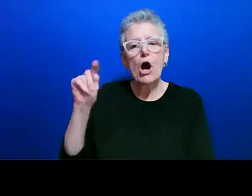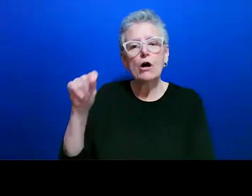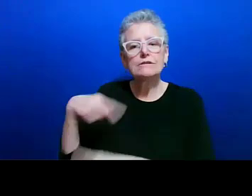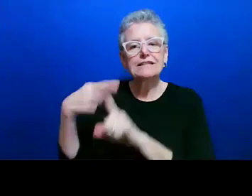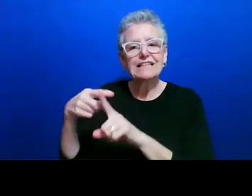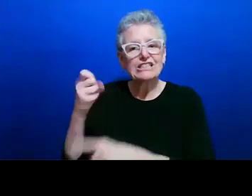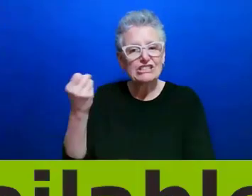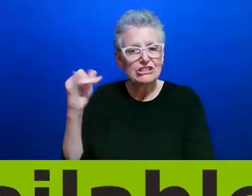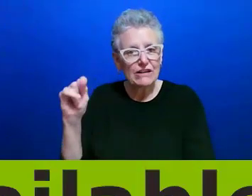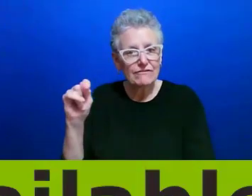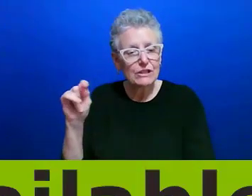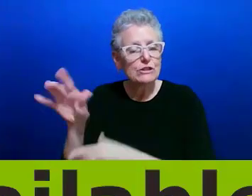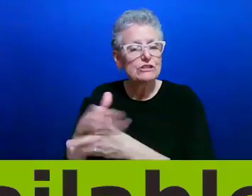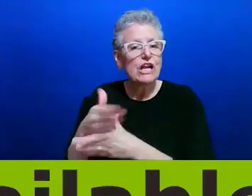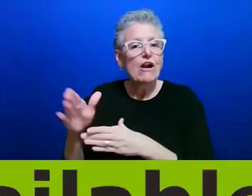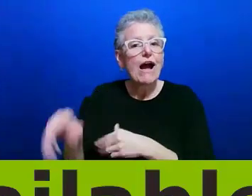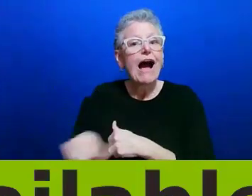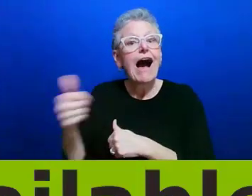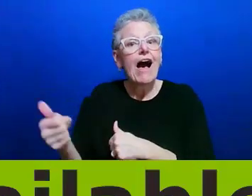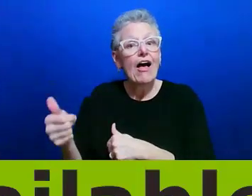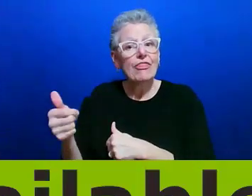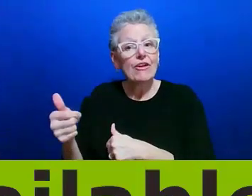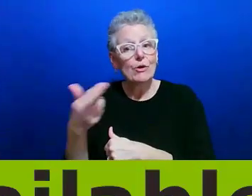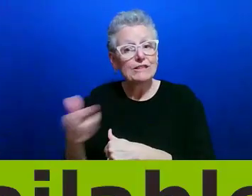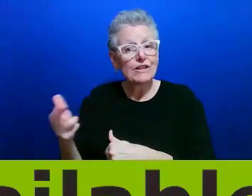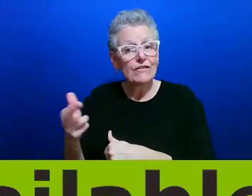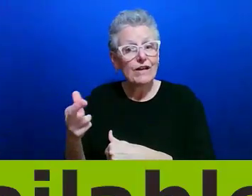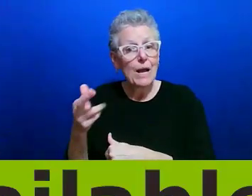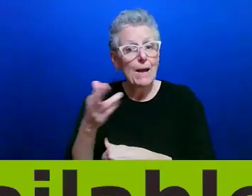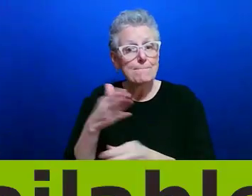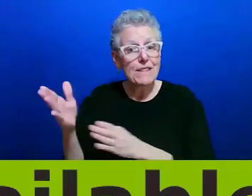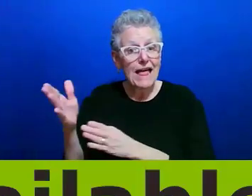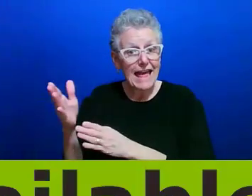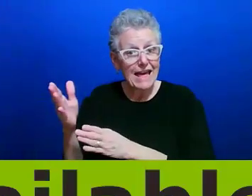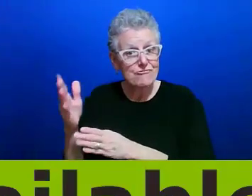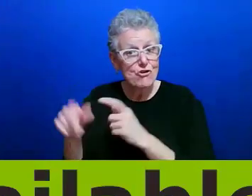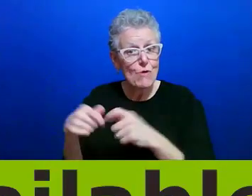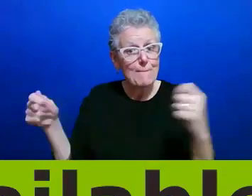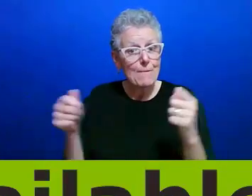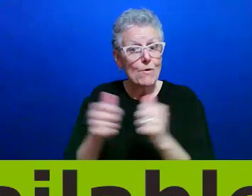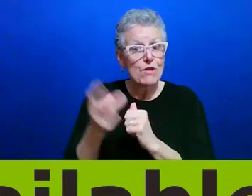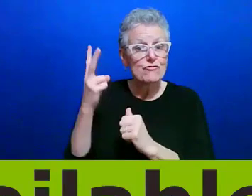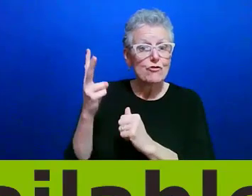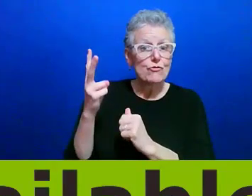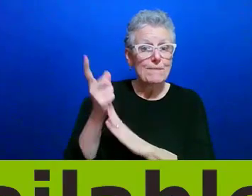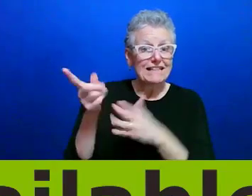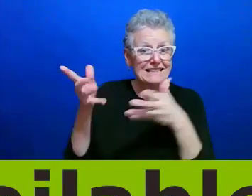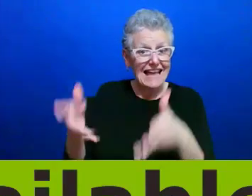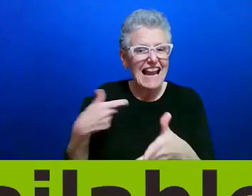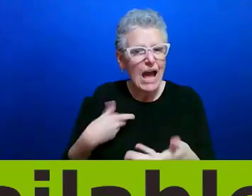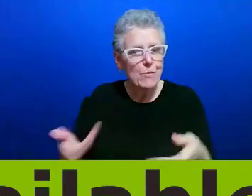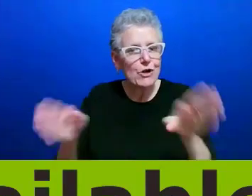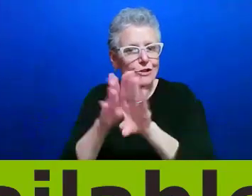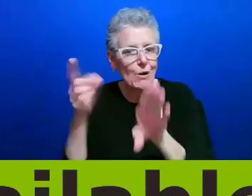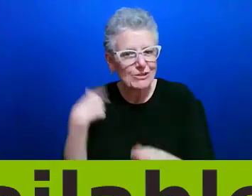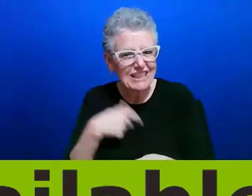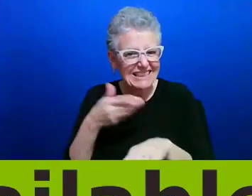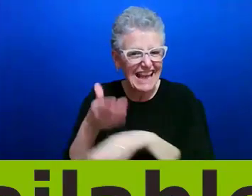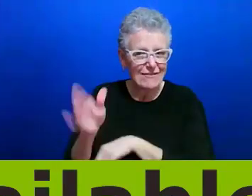And, Sara, if you can just plan to wrap up with like 2 minutes to spare, I will close this out after that. SARA PERICOLOSI >> Sounds great.